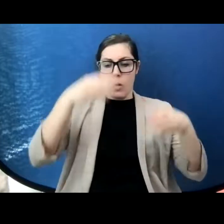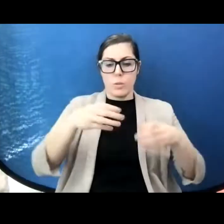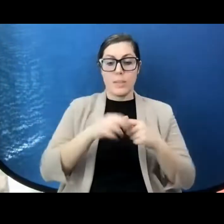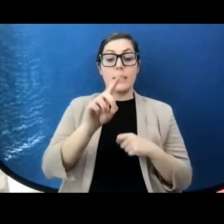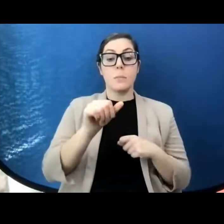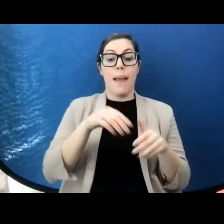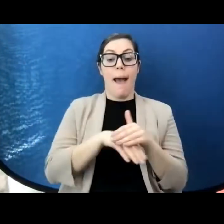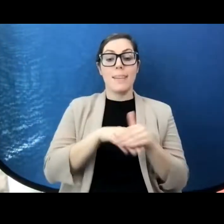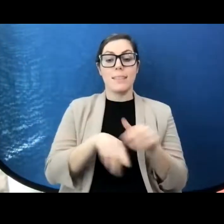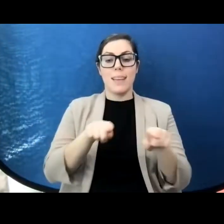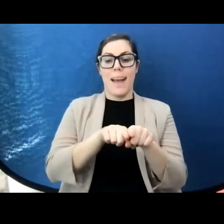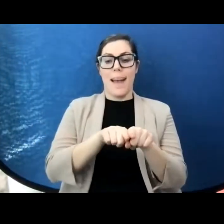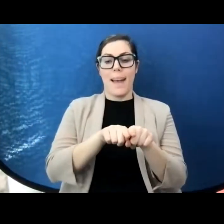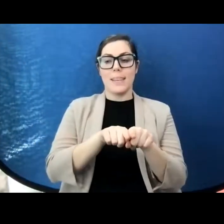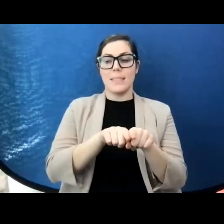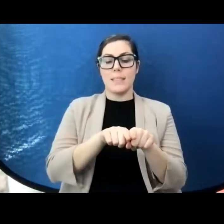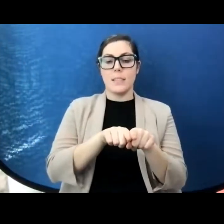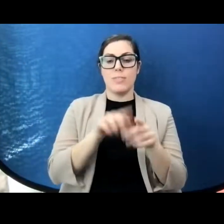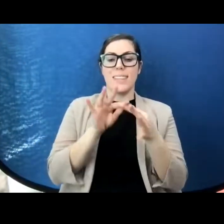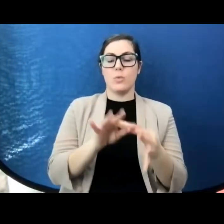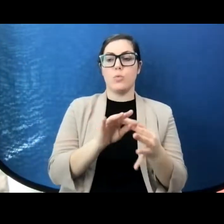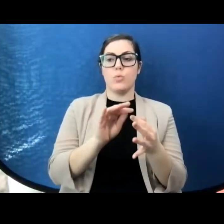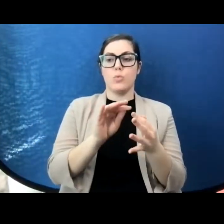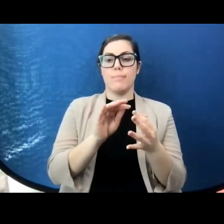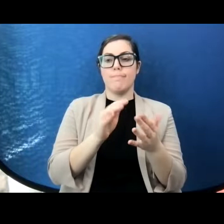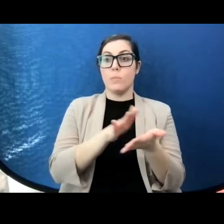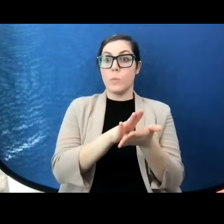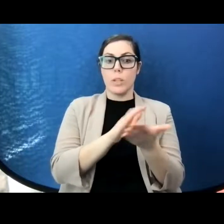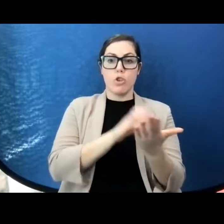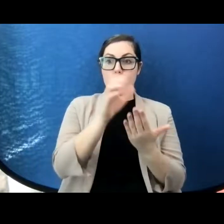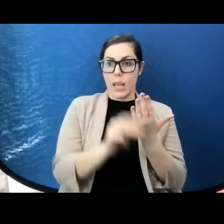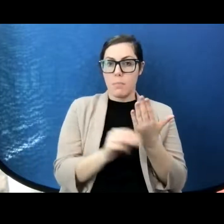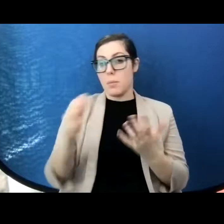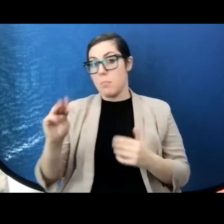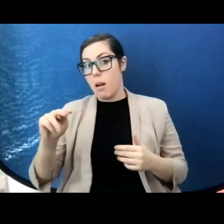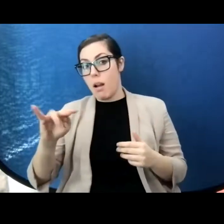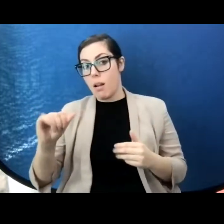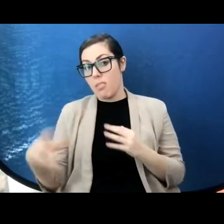as a contrast to curriculum, but maybe Monica could add something to that. We do actually know